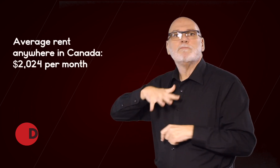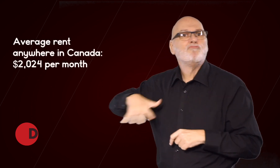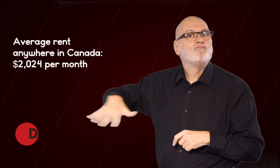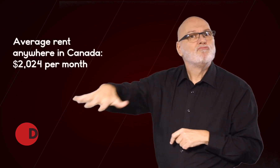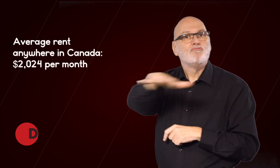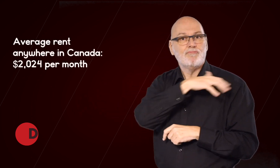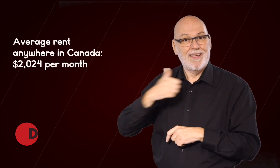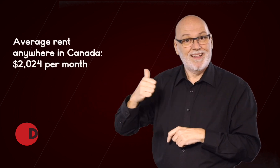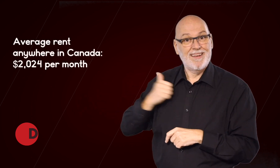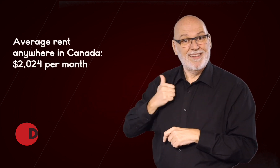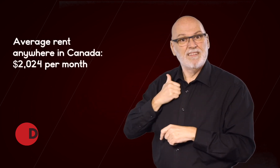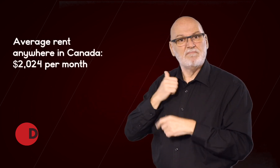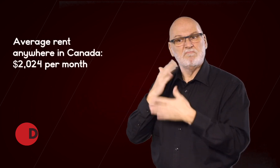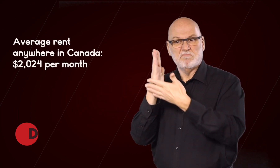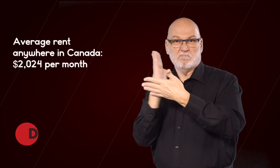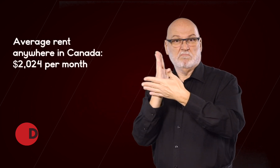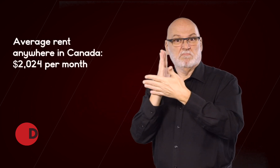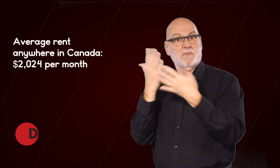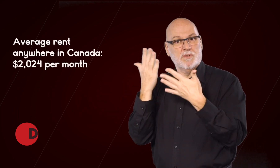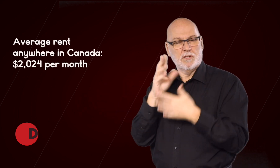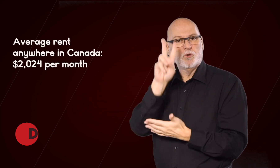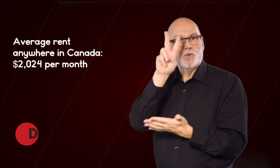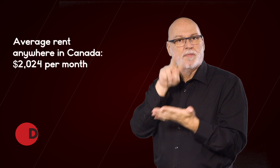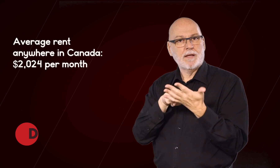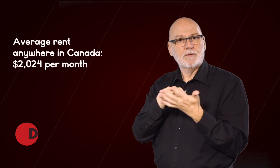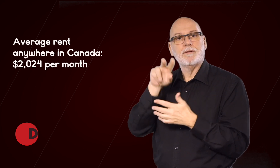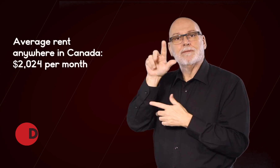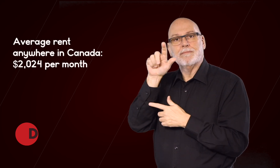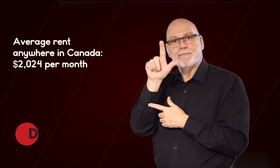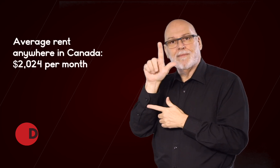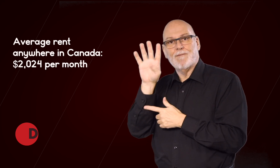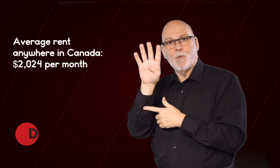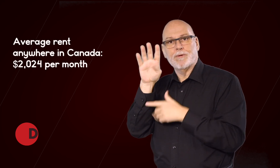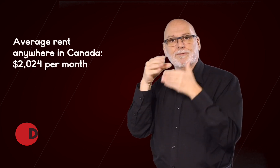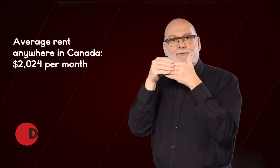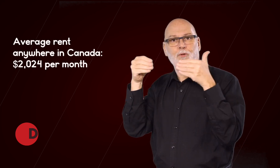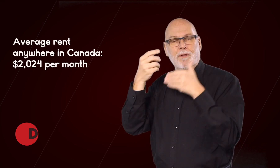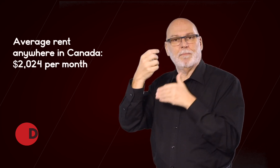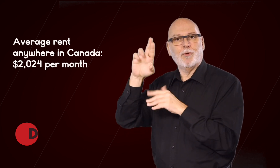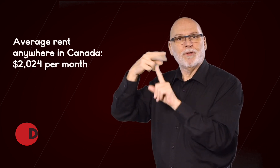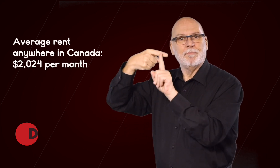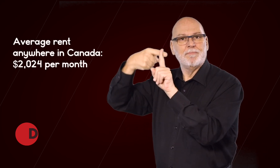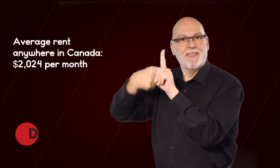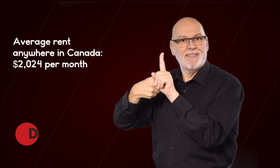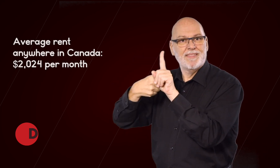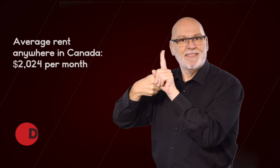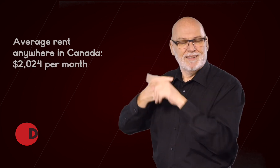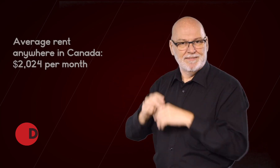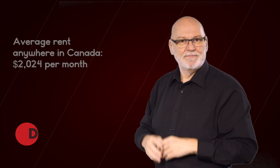rent anywhere in Canada is now $2,024 per month.